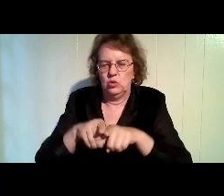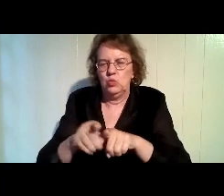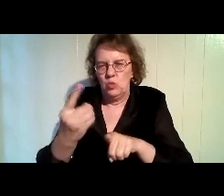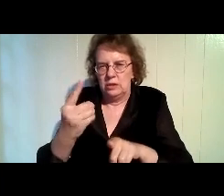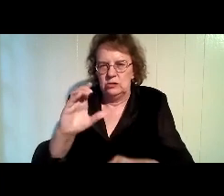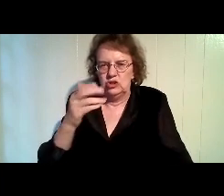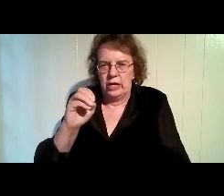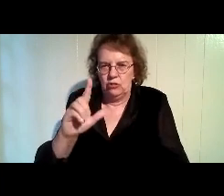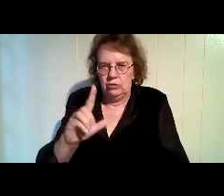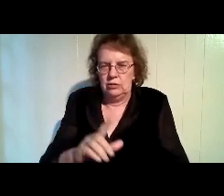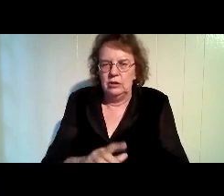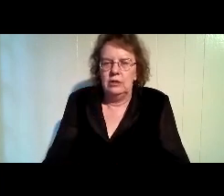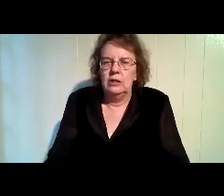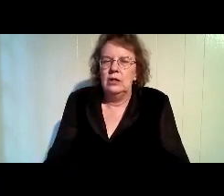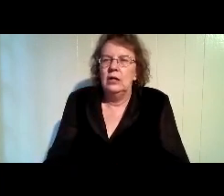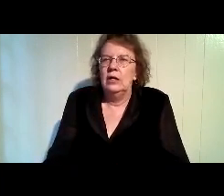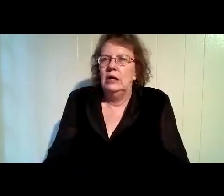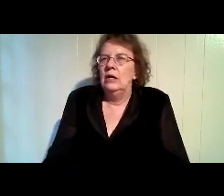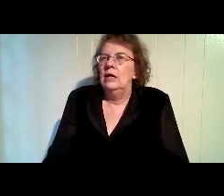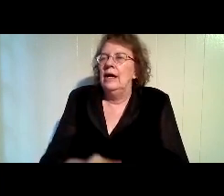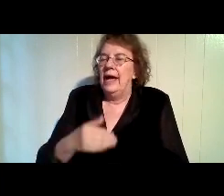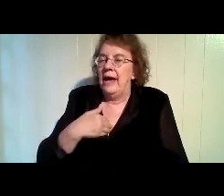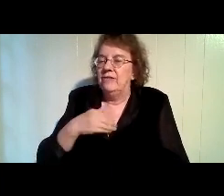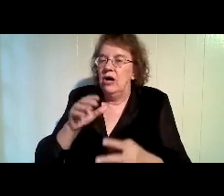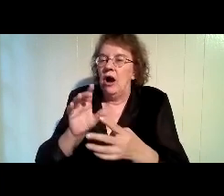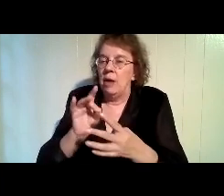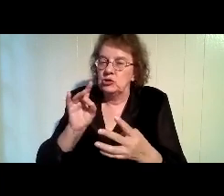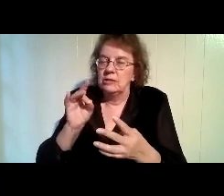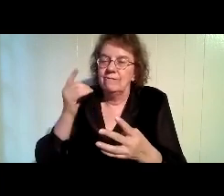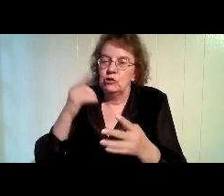OK. There is an option here for show audio alerts visually, so